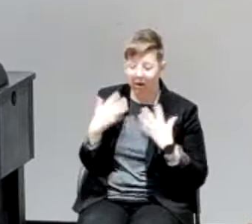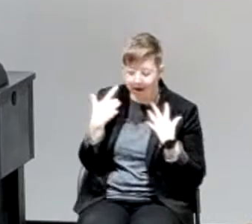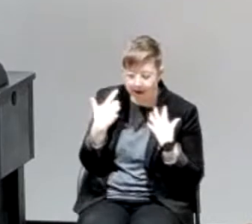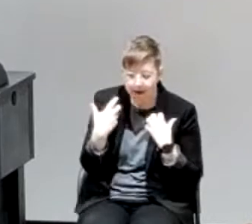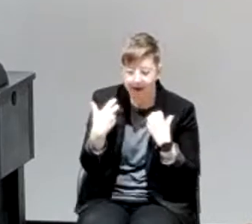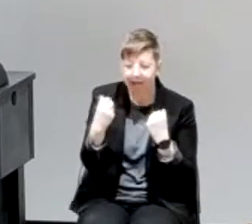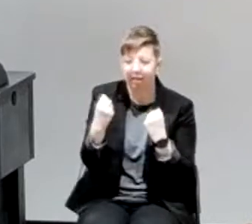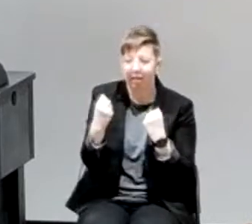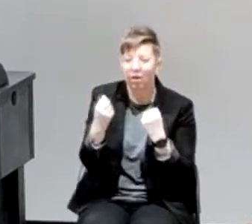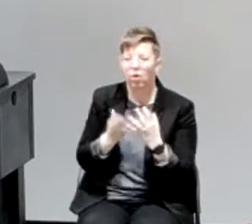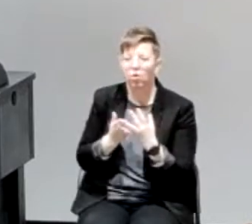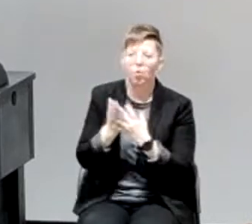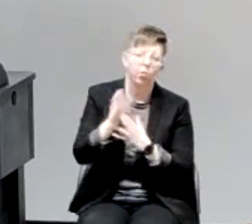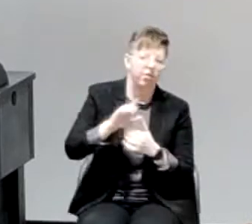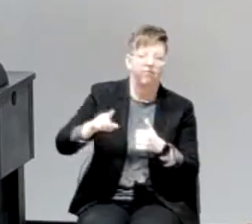It's a head wind.